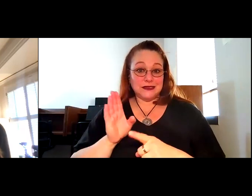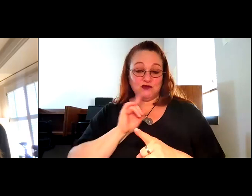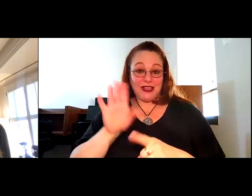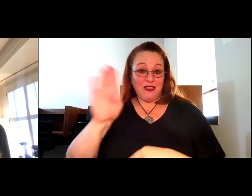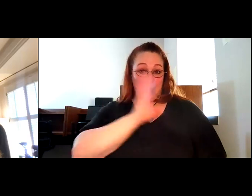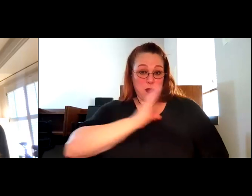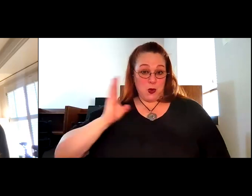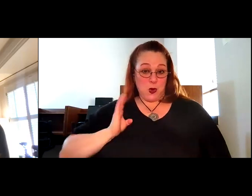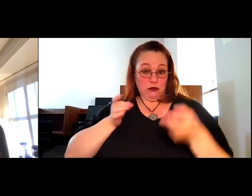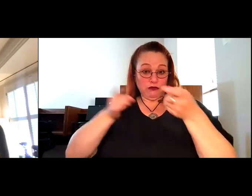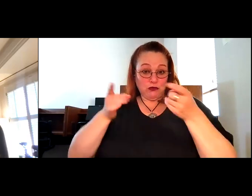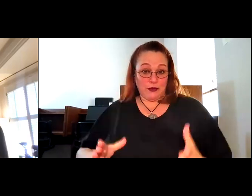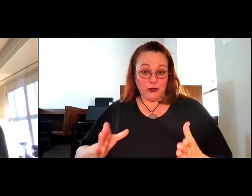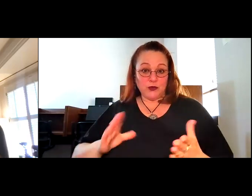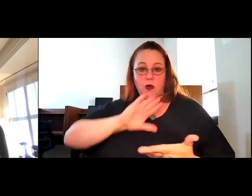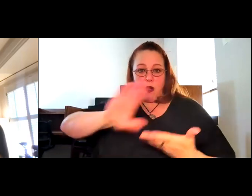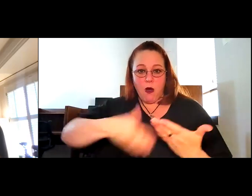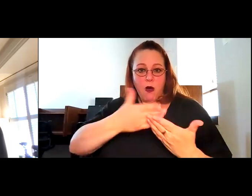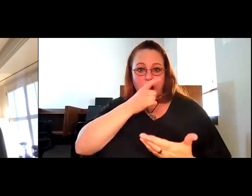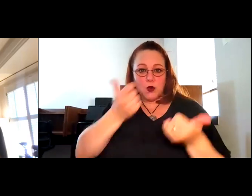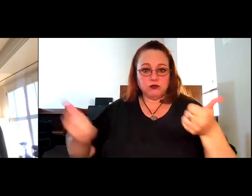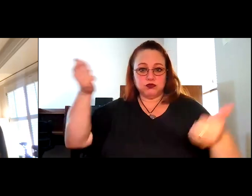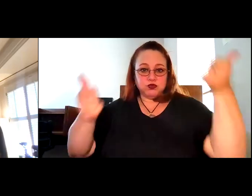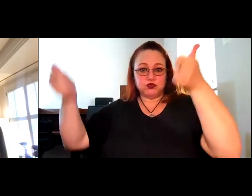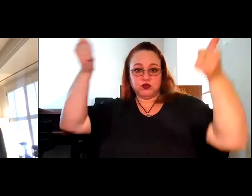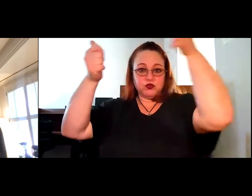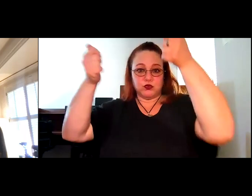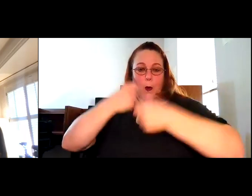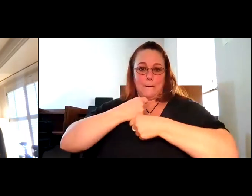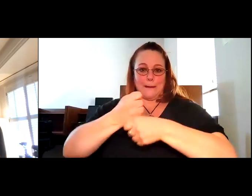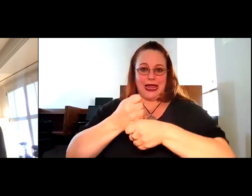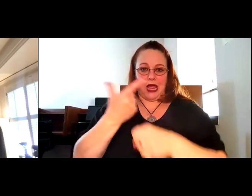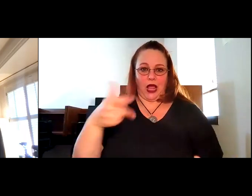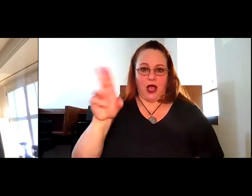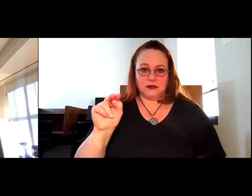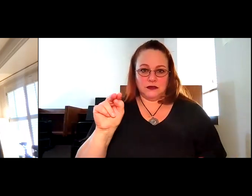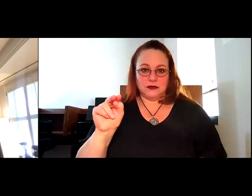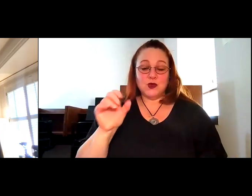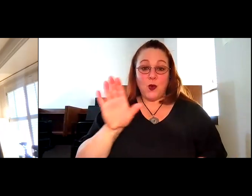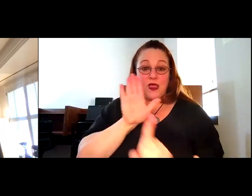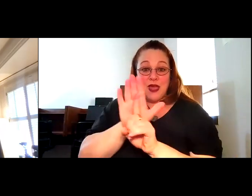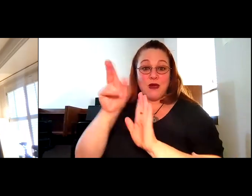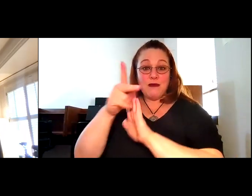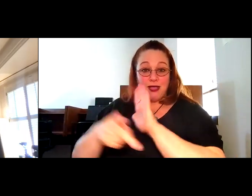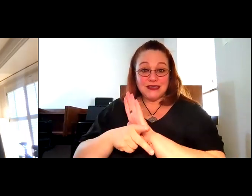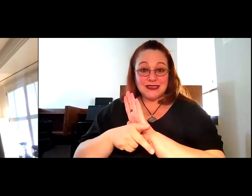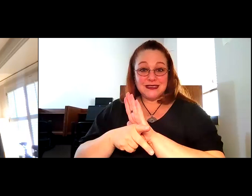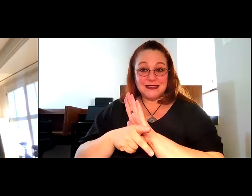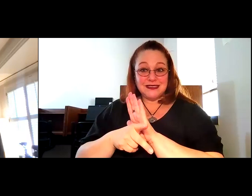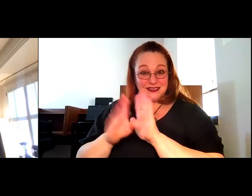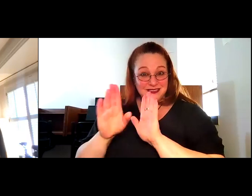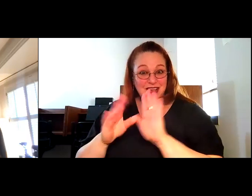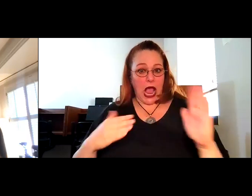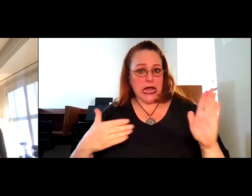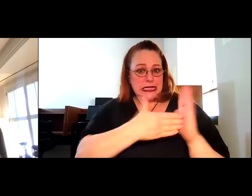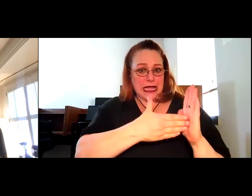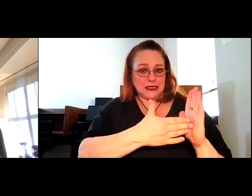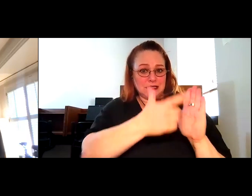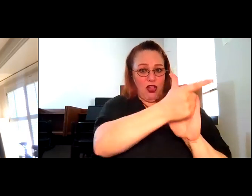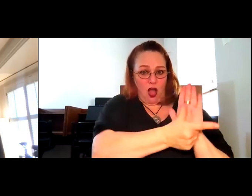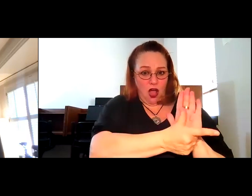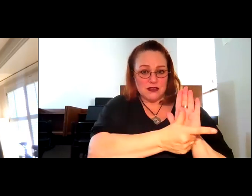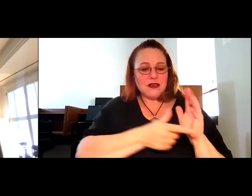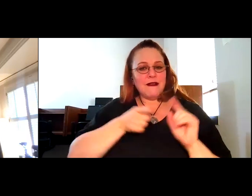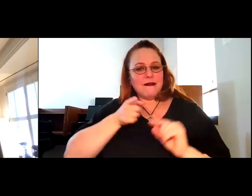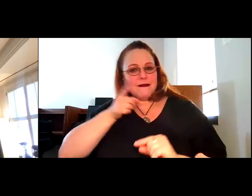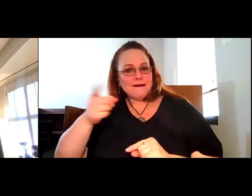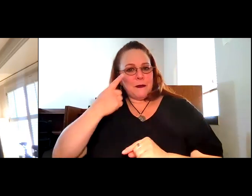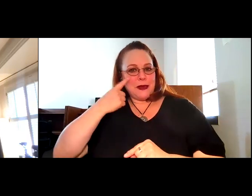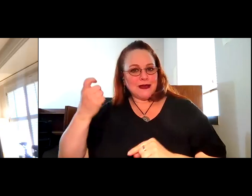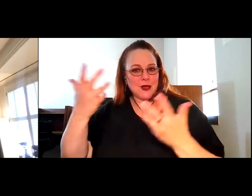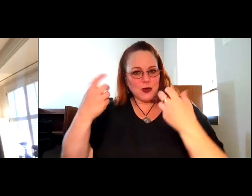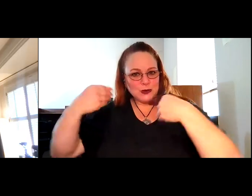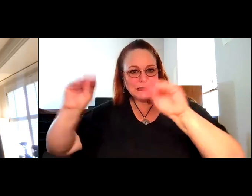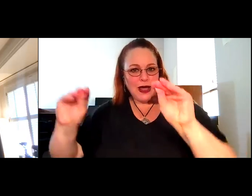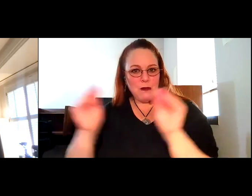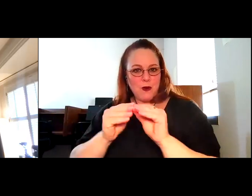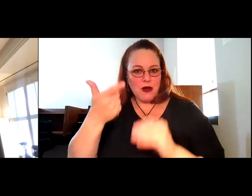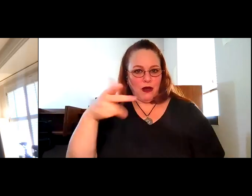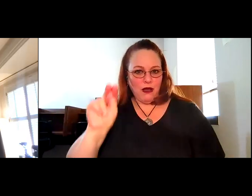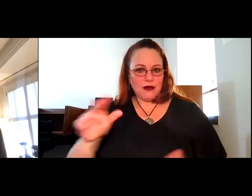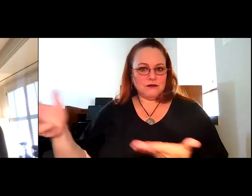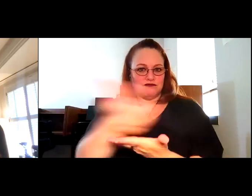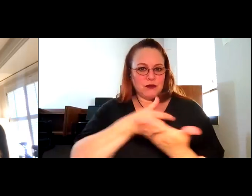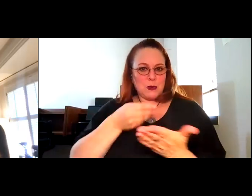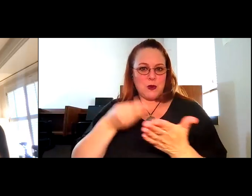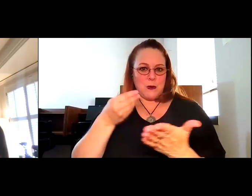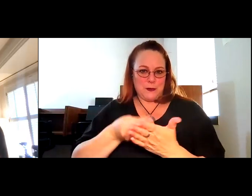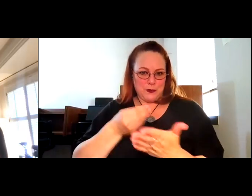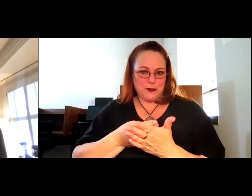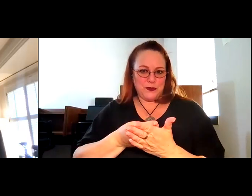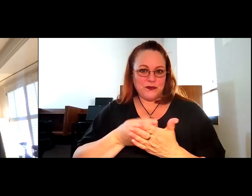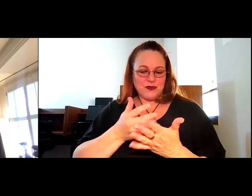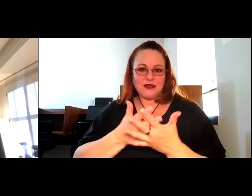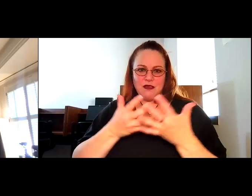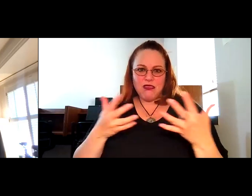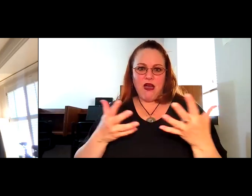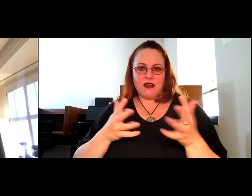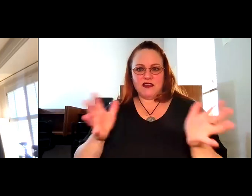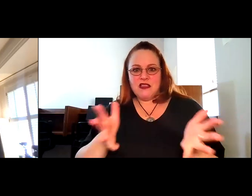Robyn Thomas: um people high up in ownership of gun manufacturers, so their policy positions which fight against regulation are intended to sell more guns to more people make more money for the industry. It's a lot of fear mongering It's a lot of um